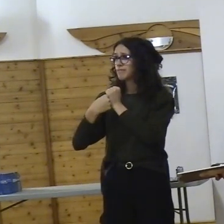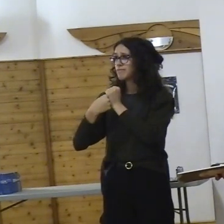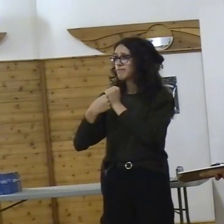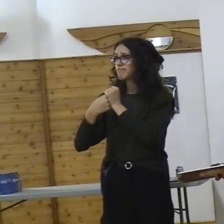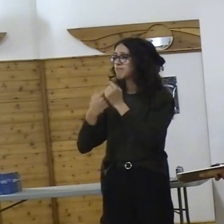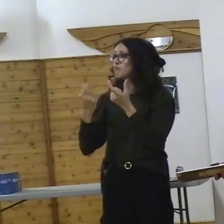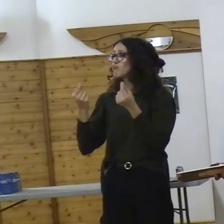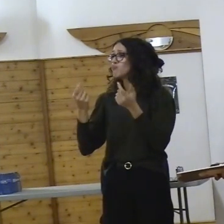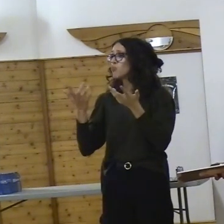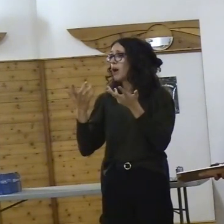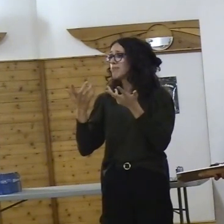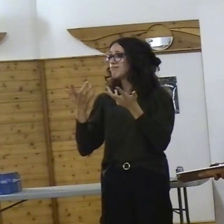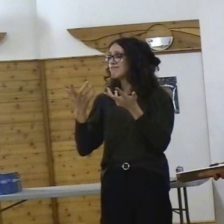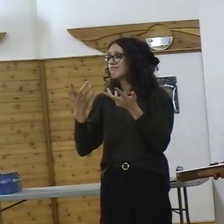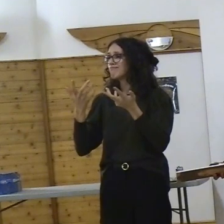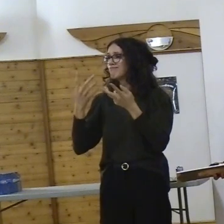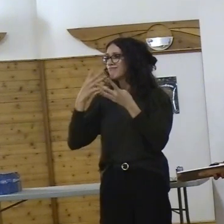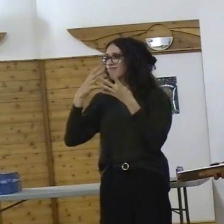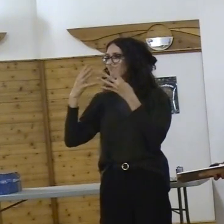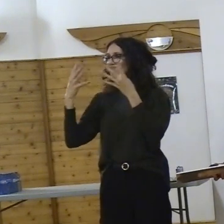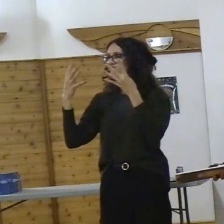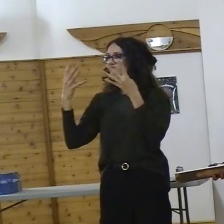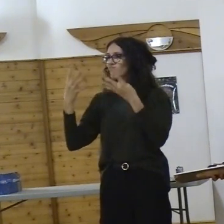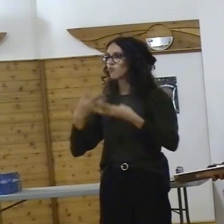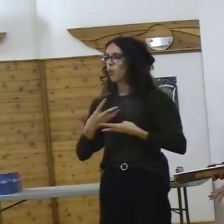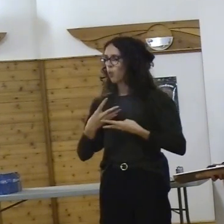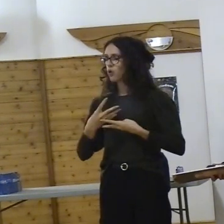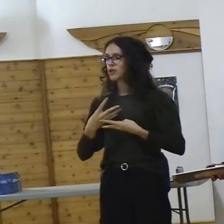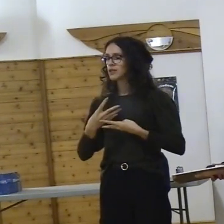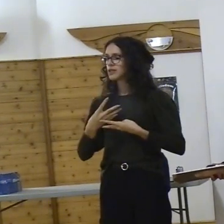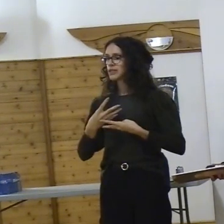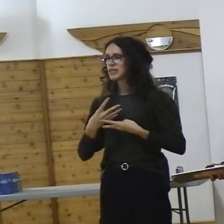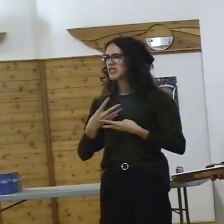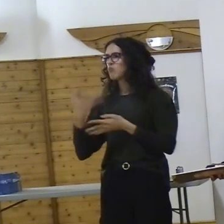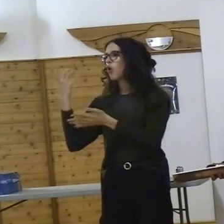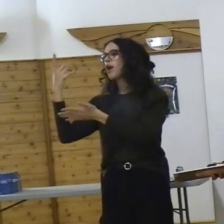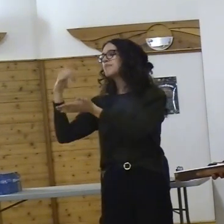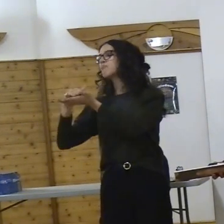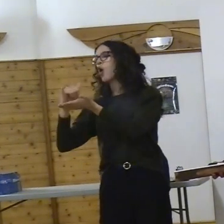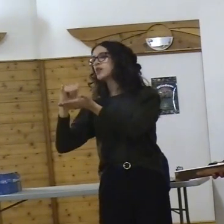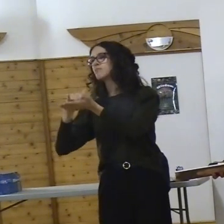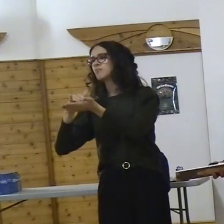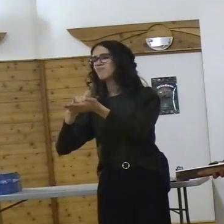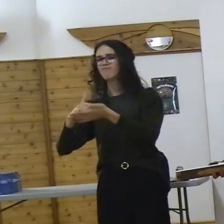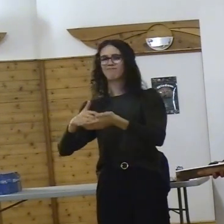Yeah. Everything's possible.